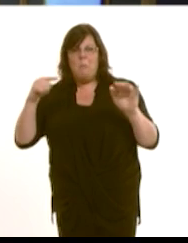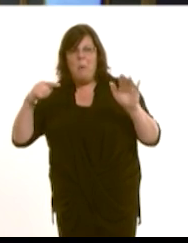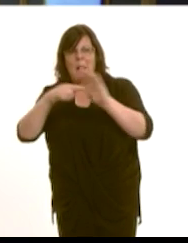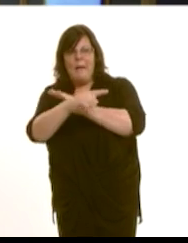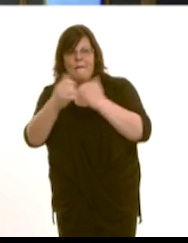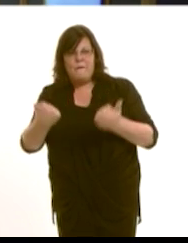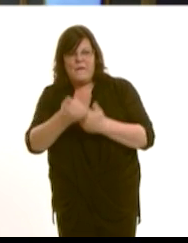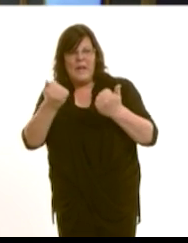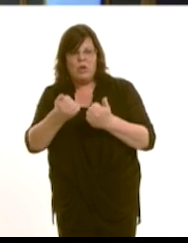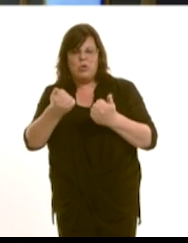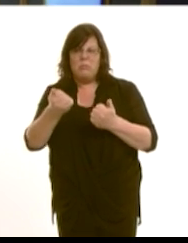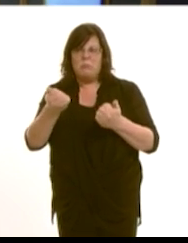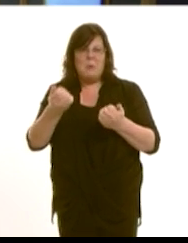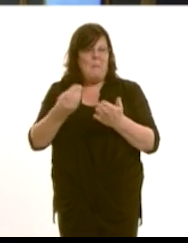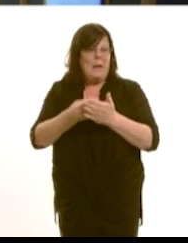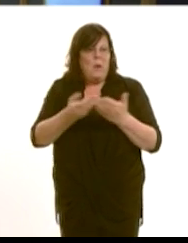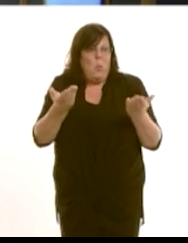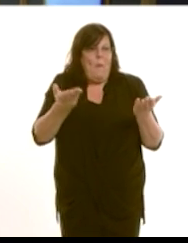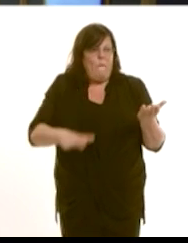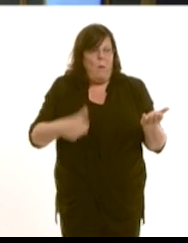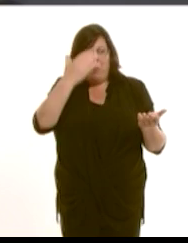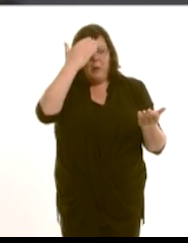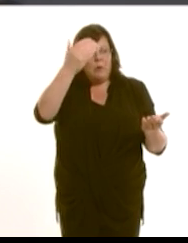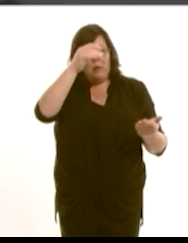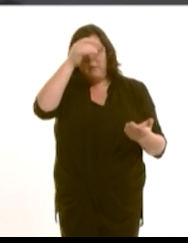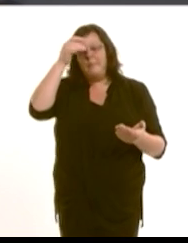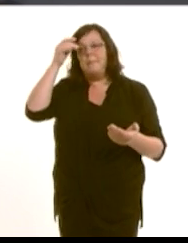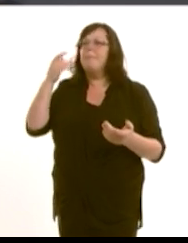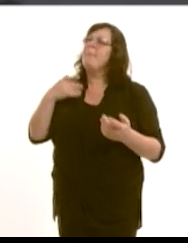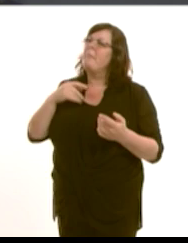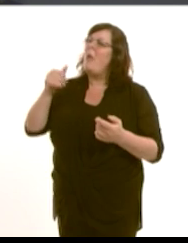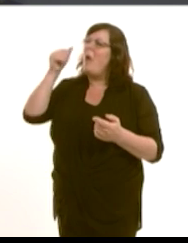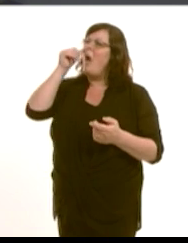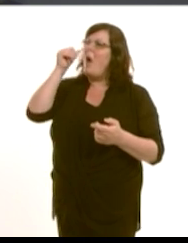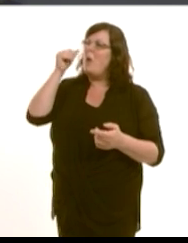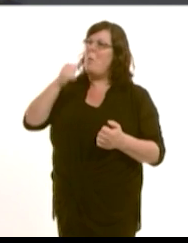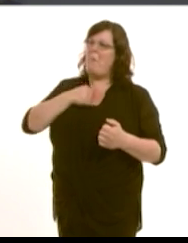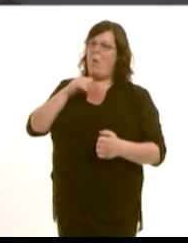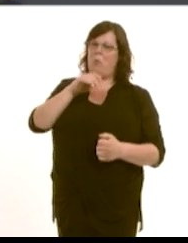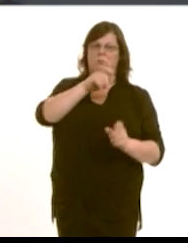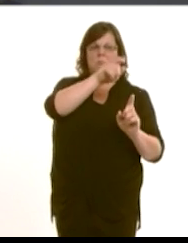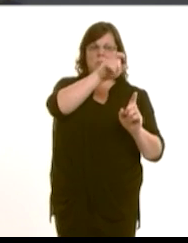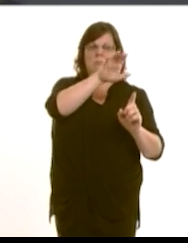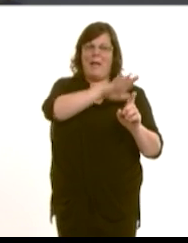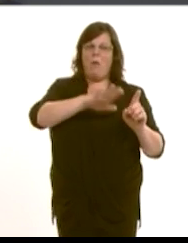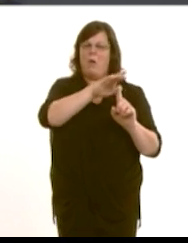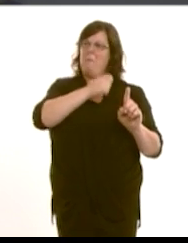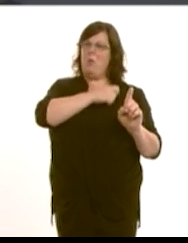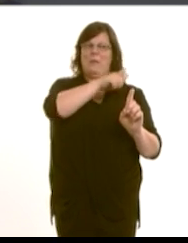Huw Irranca-Davies: On the same theme as the last two questions, I note that, within my own constituency and the constituency of the First Minister, weíve just had the announcement